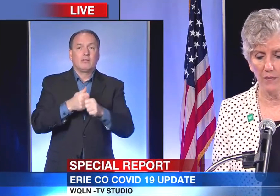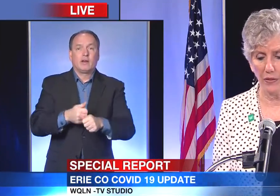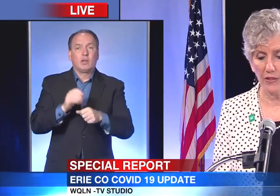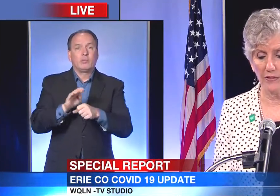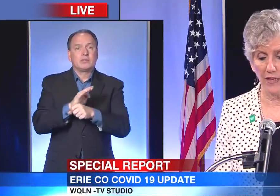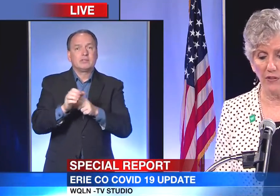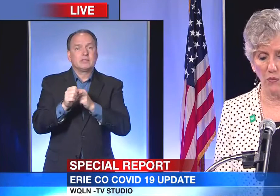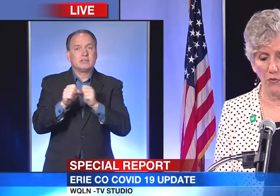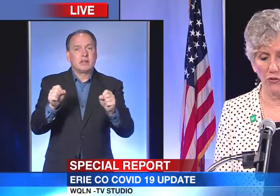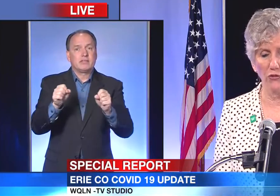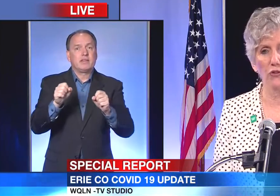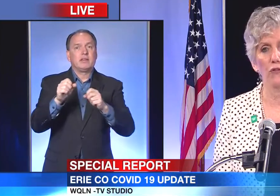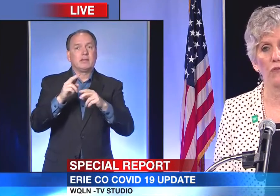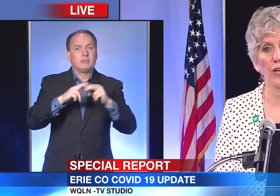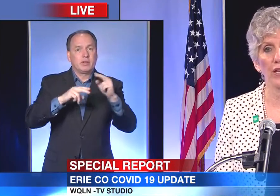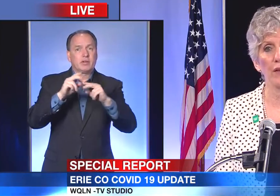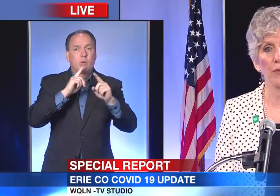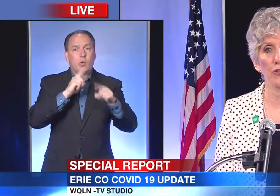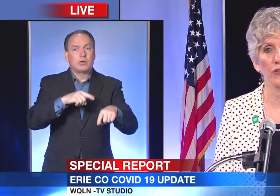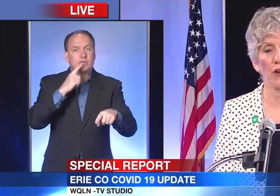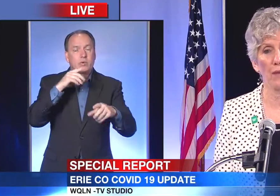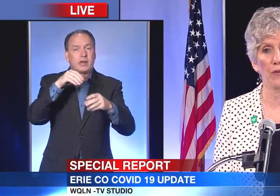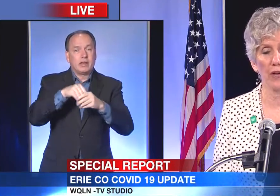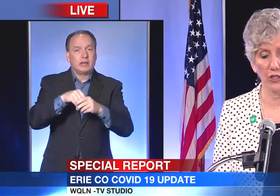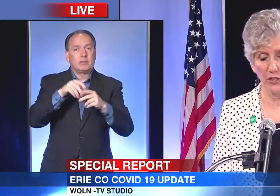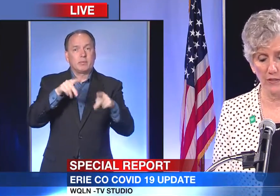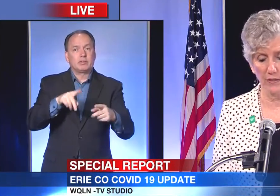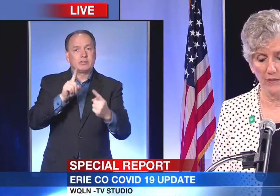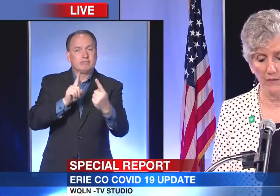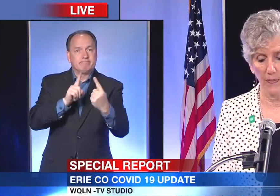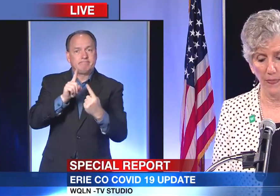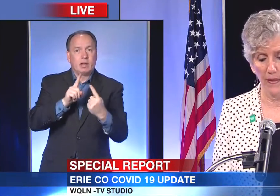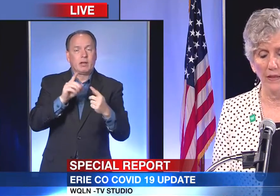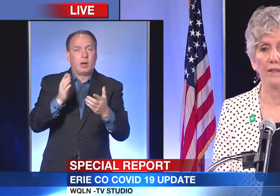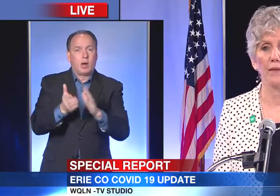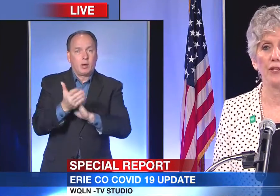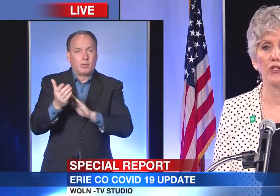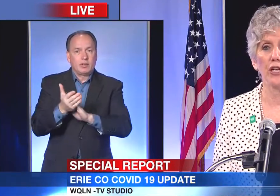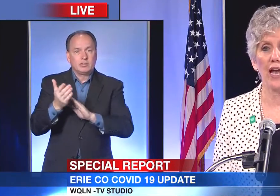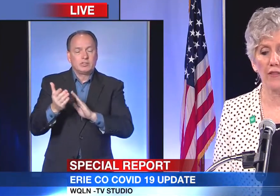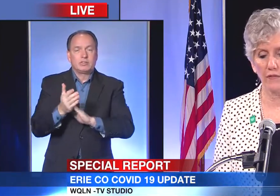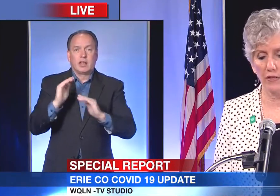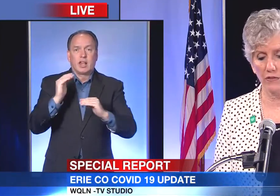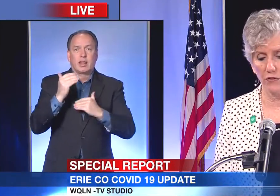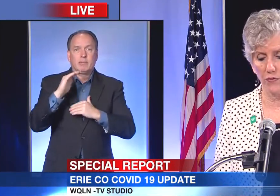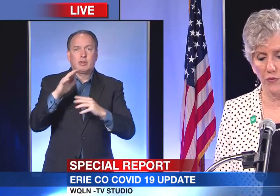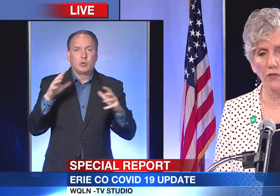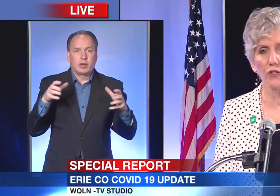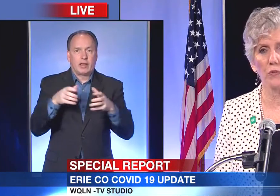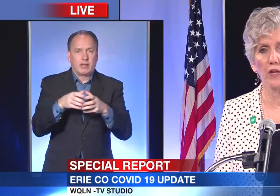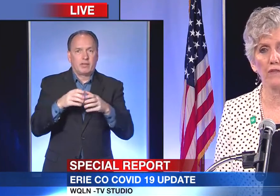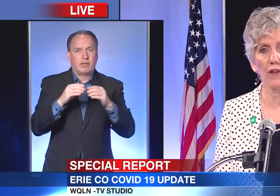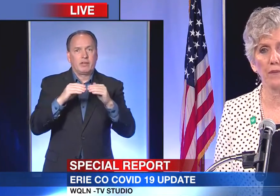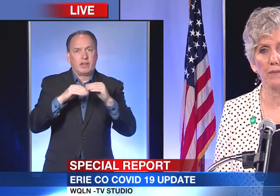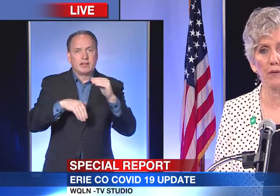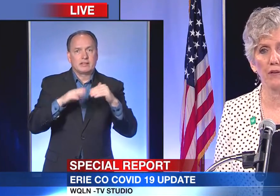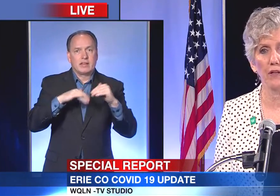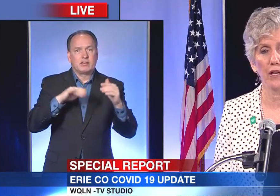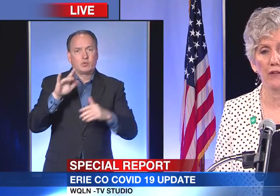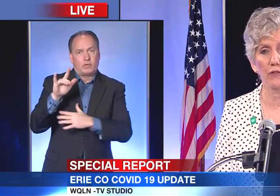REMOTELY WHENEVER POSSIBLE. FOLLOW BUSINESS AND SAFETY, BUILDING SAFETY ORDERS FOR IN-PERSON OPERATIONS.